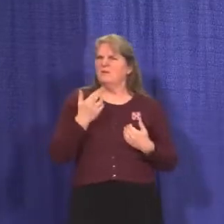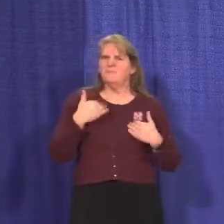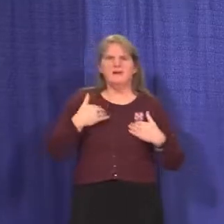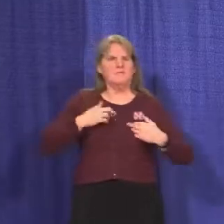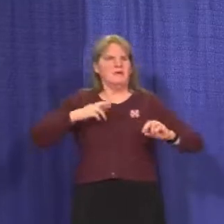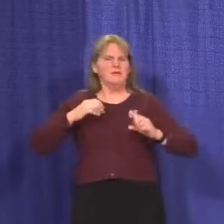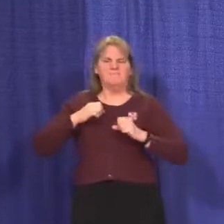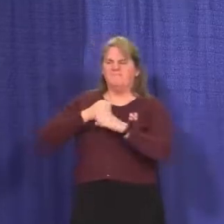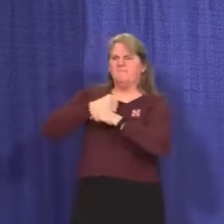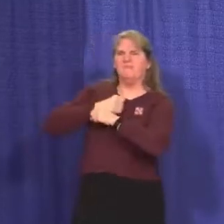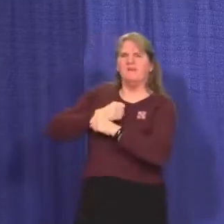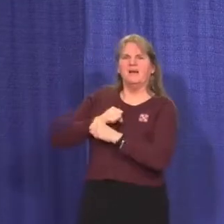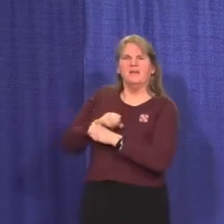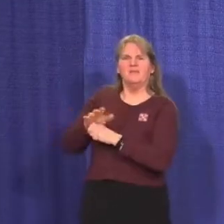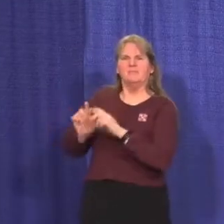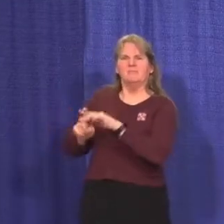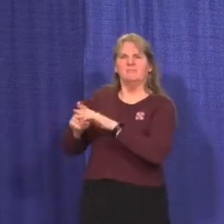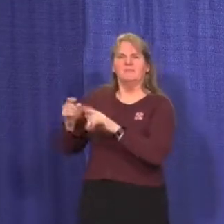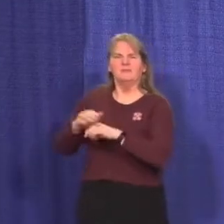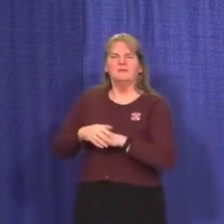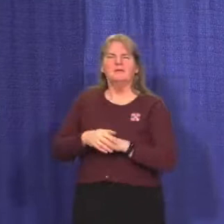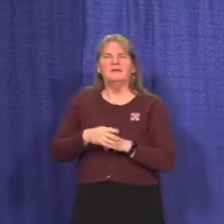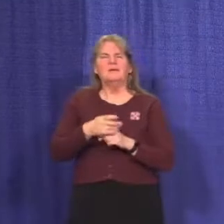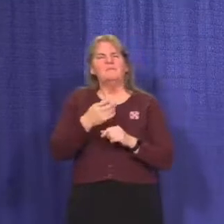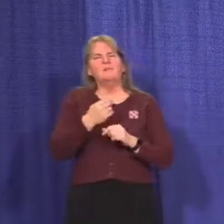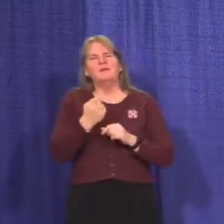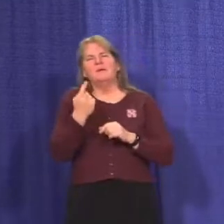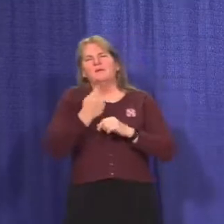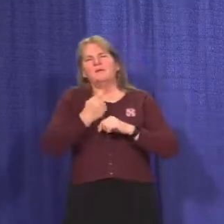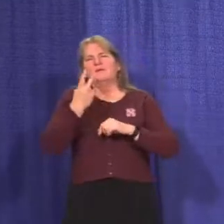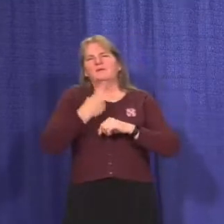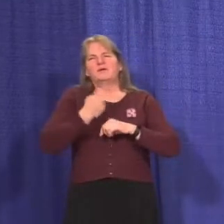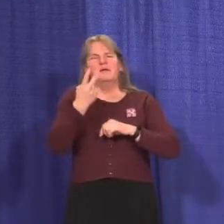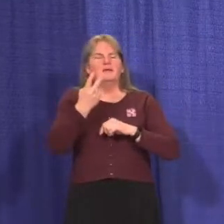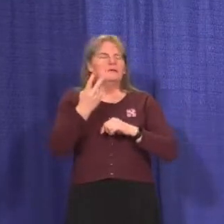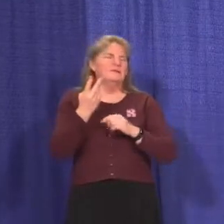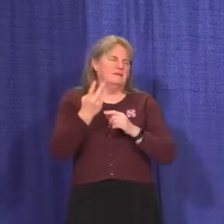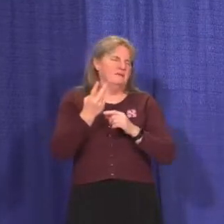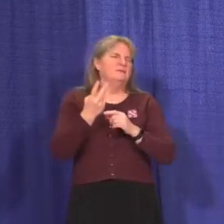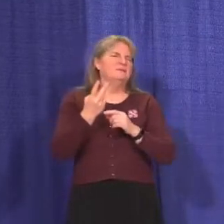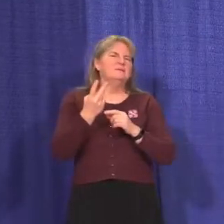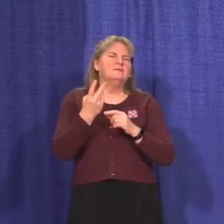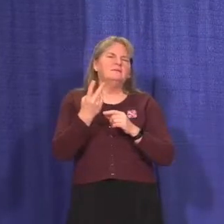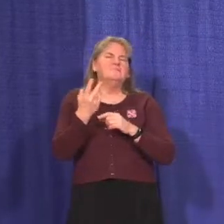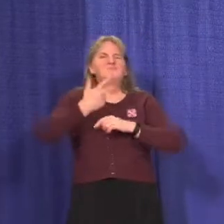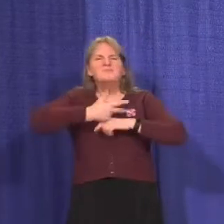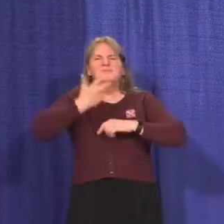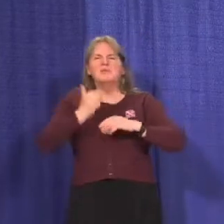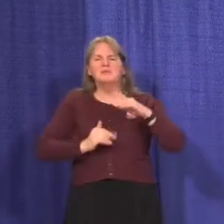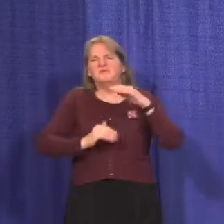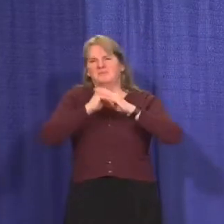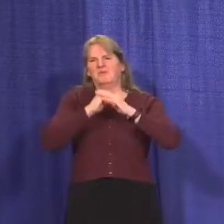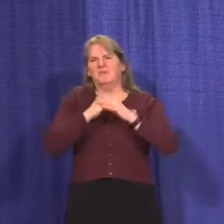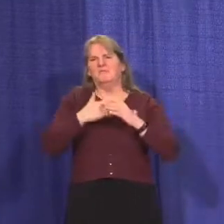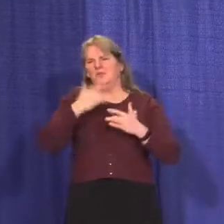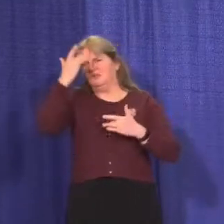weather for a day or so are longer but rarely more than two or three days. Think of it like this.